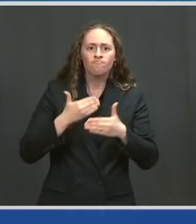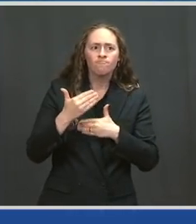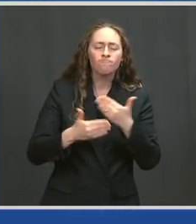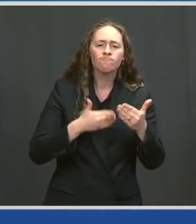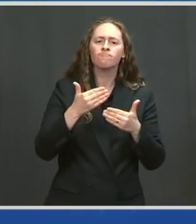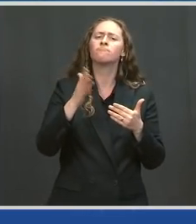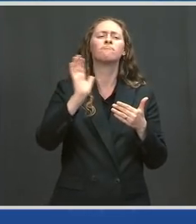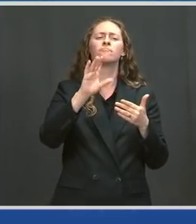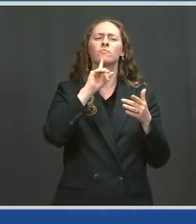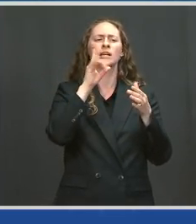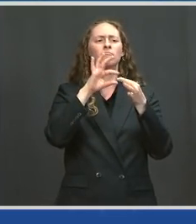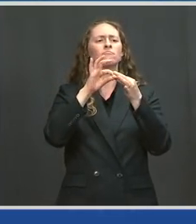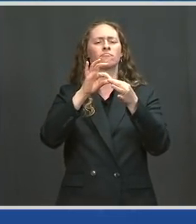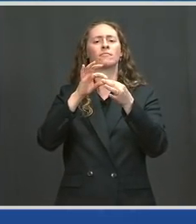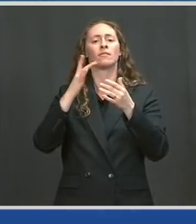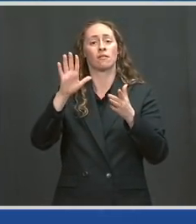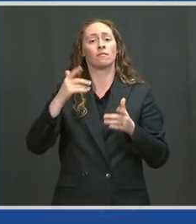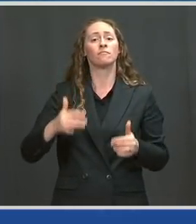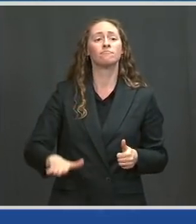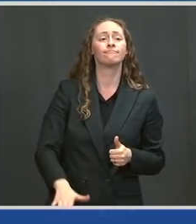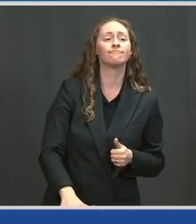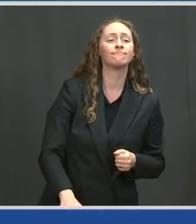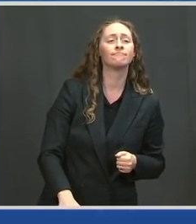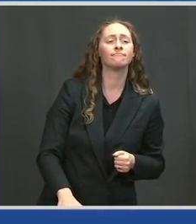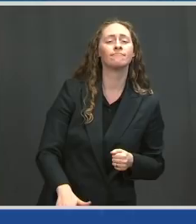that long for tidal wave of justice rises up,